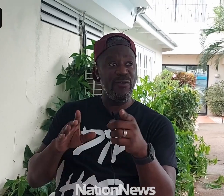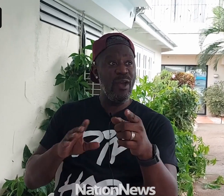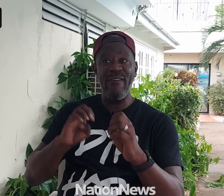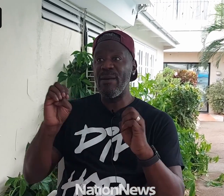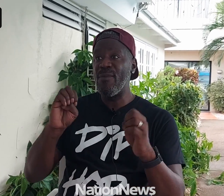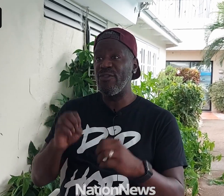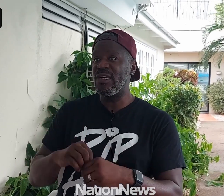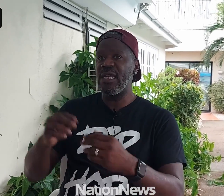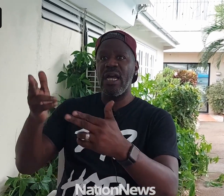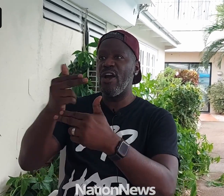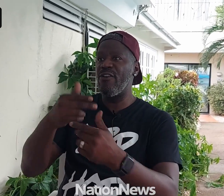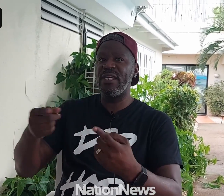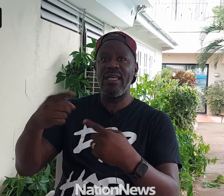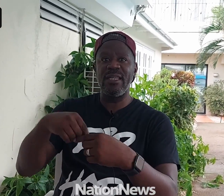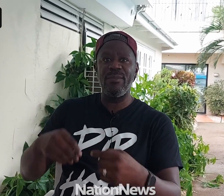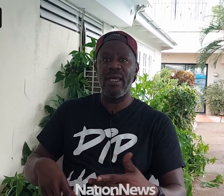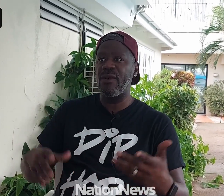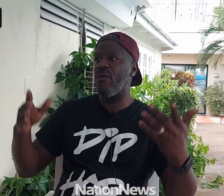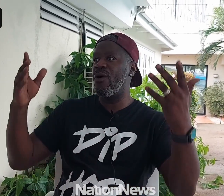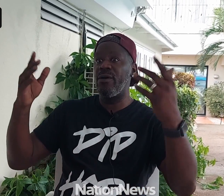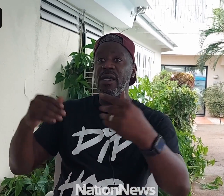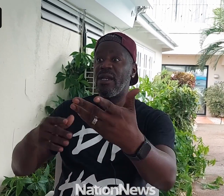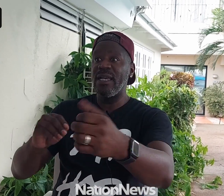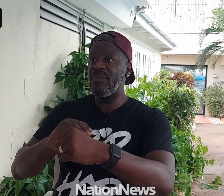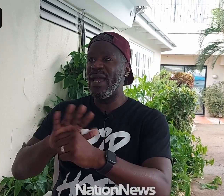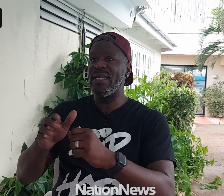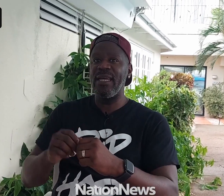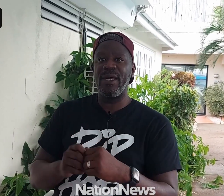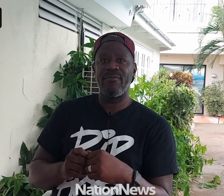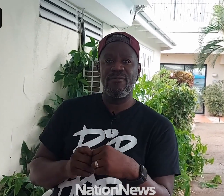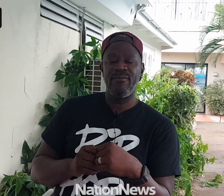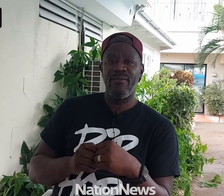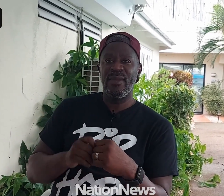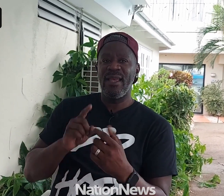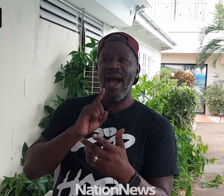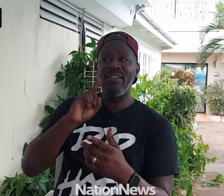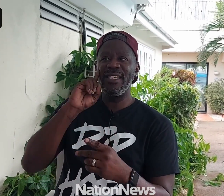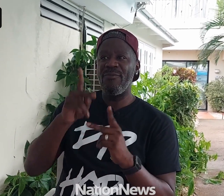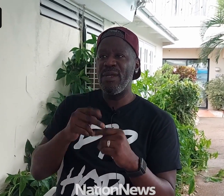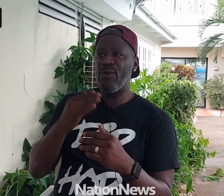if you have an emergency like a hurricane coming in or like the pandemic how did the that people